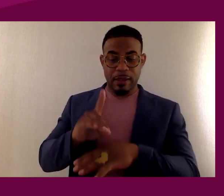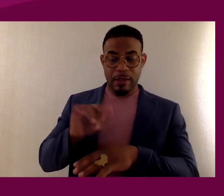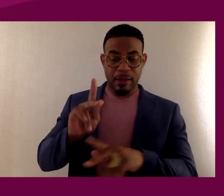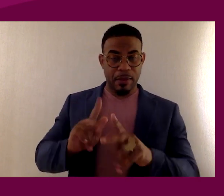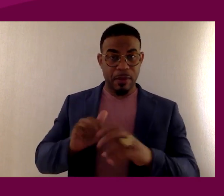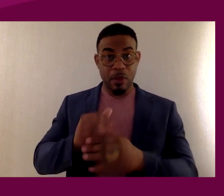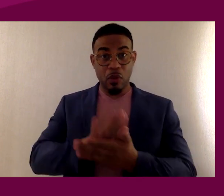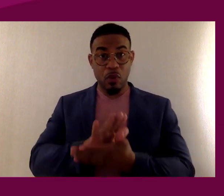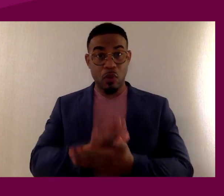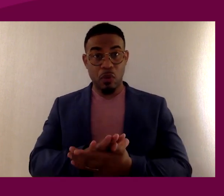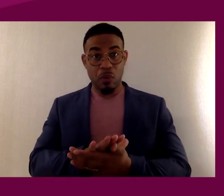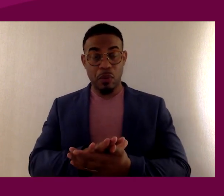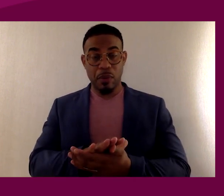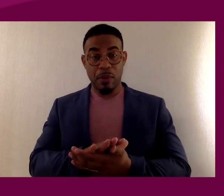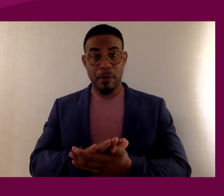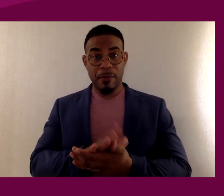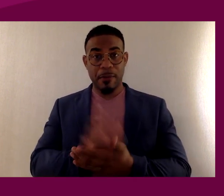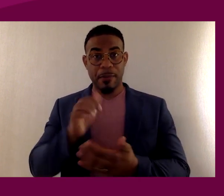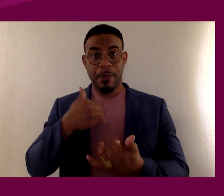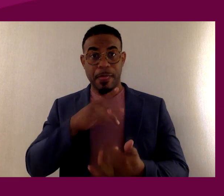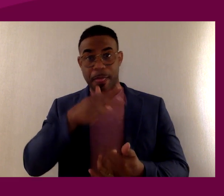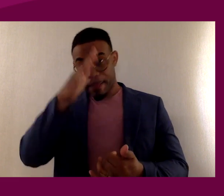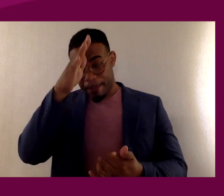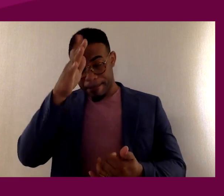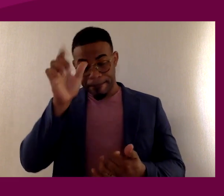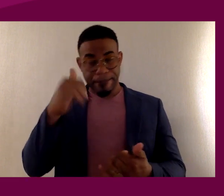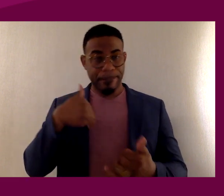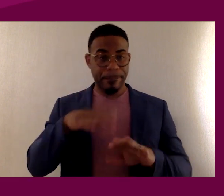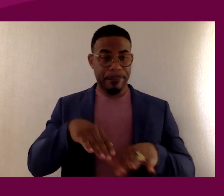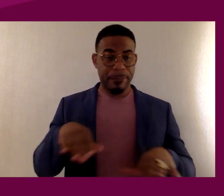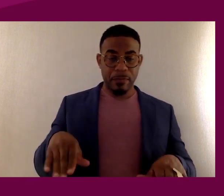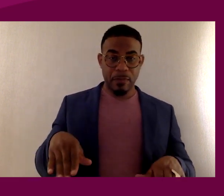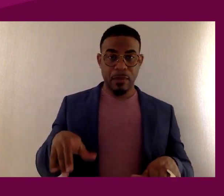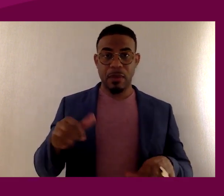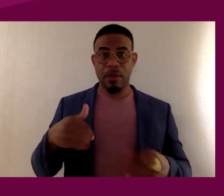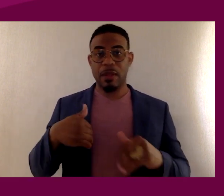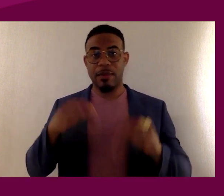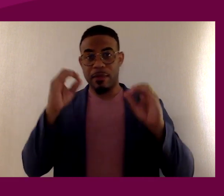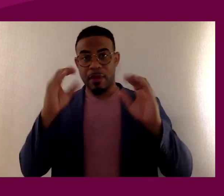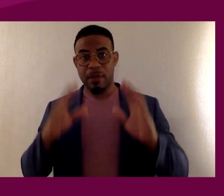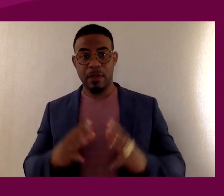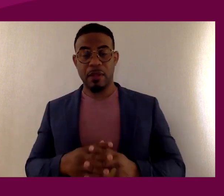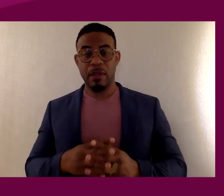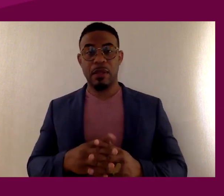have an integration of disabled people in schools. They would have parents, they would have children,